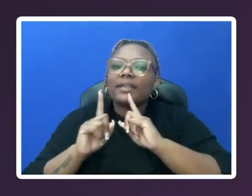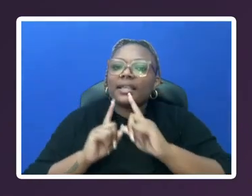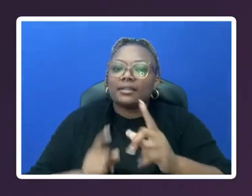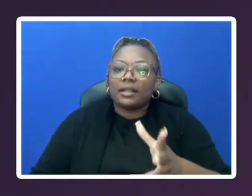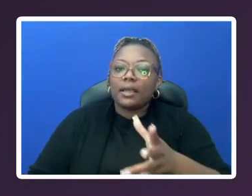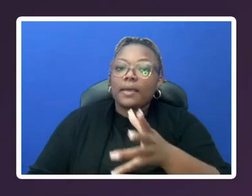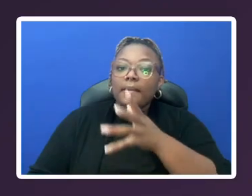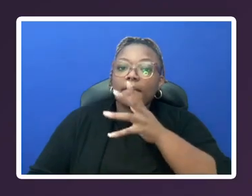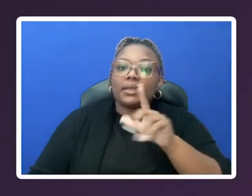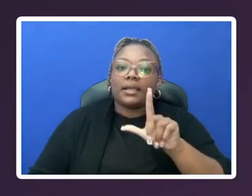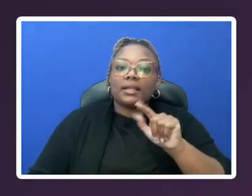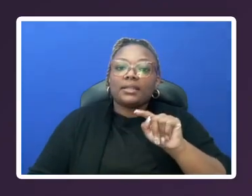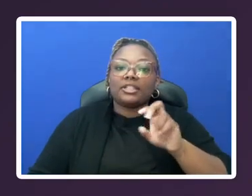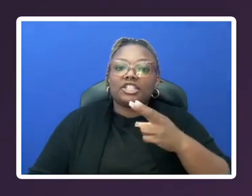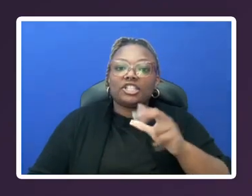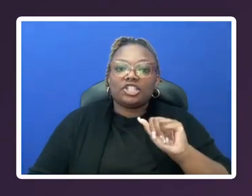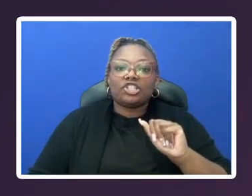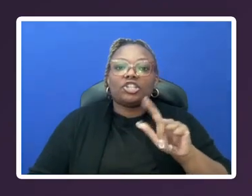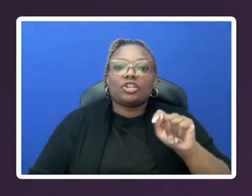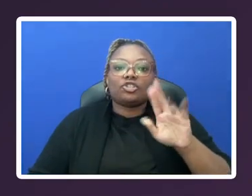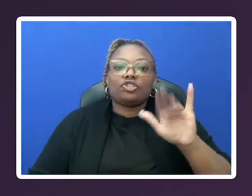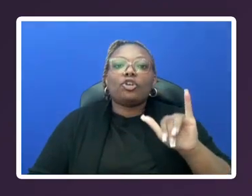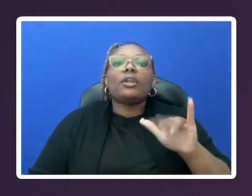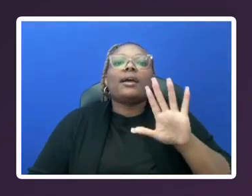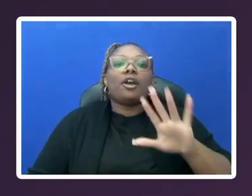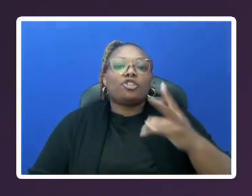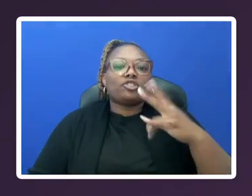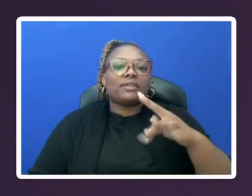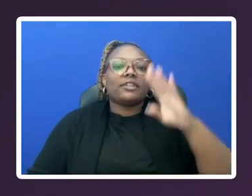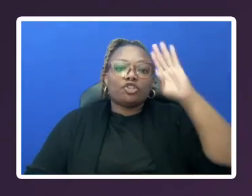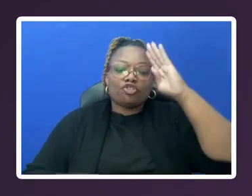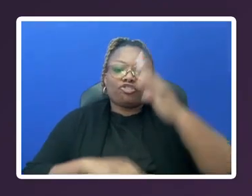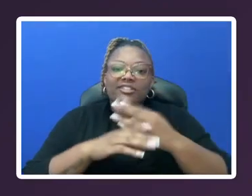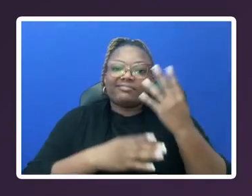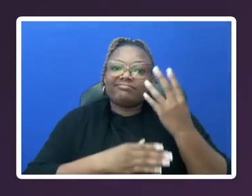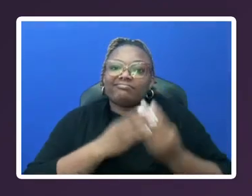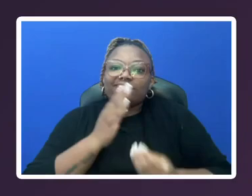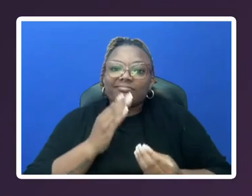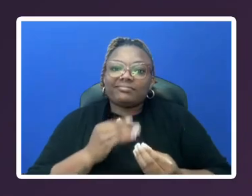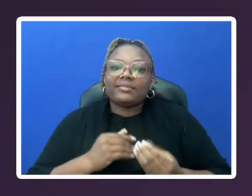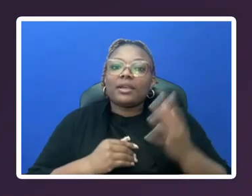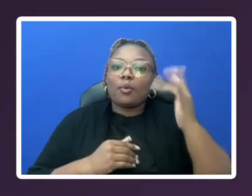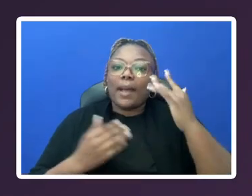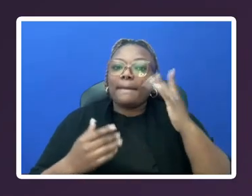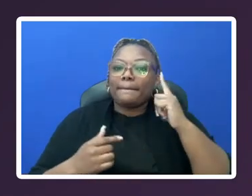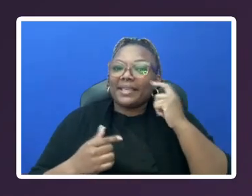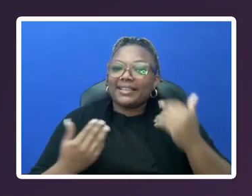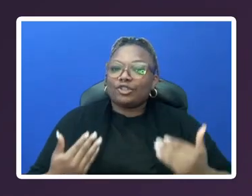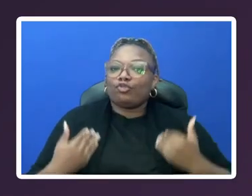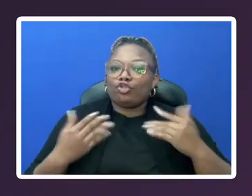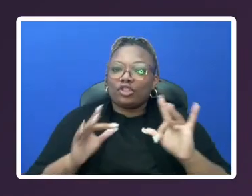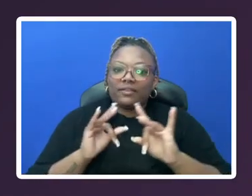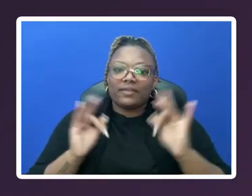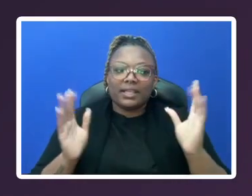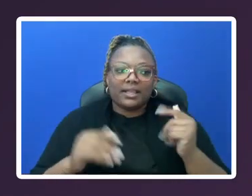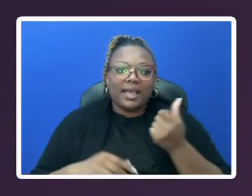has lost her 17-year-old son due to youth violence. I have a few questions to ask